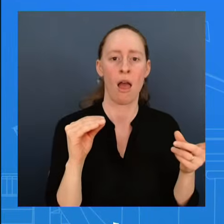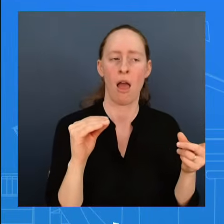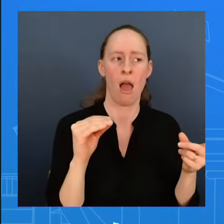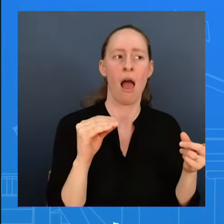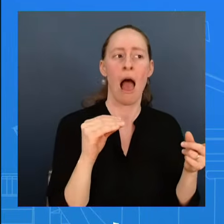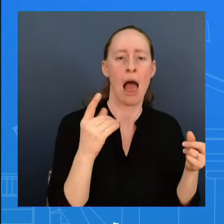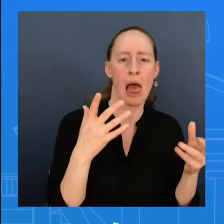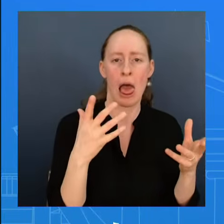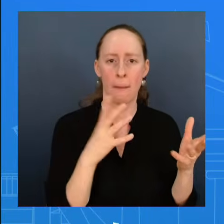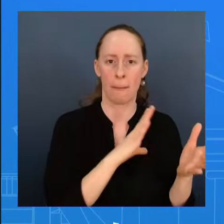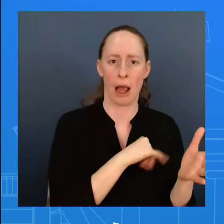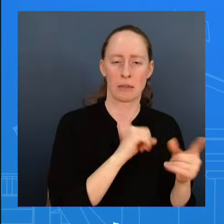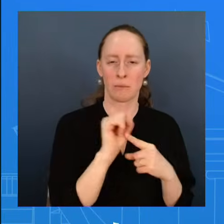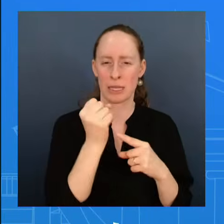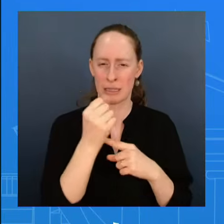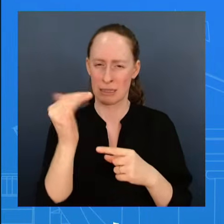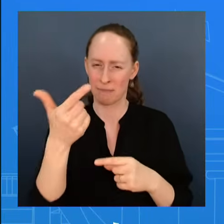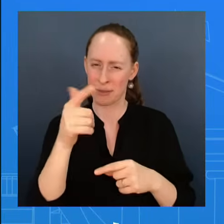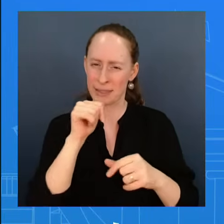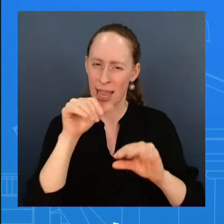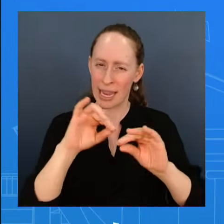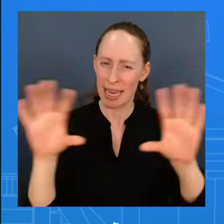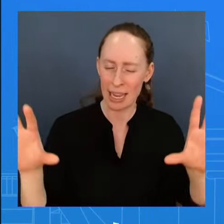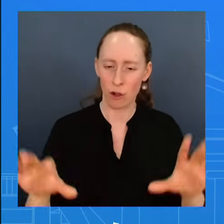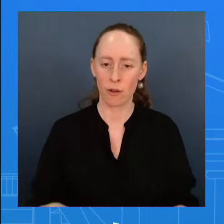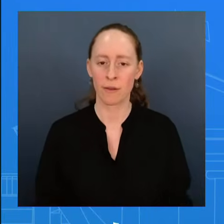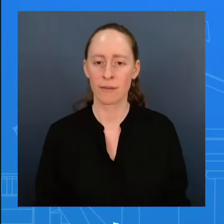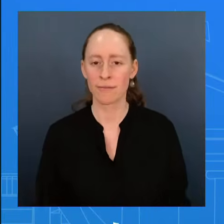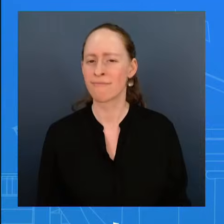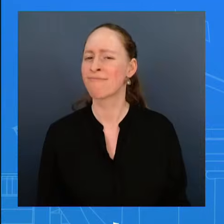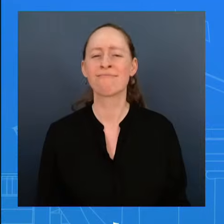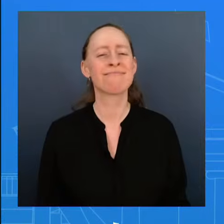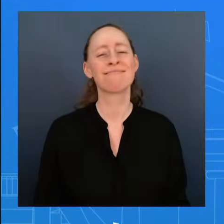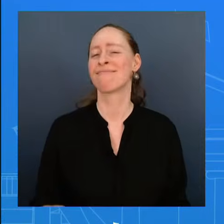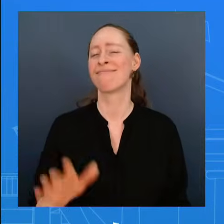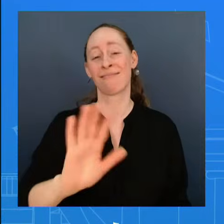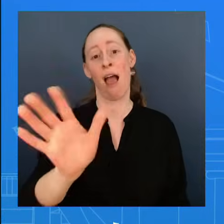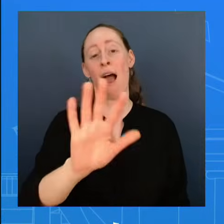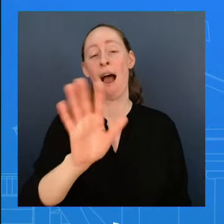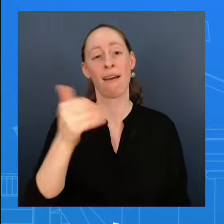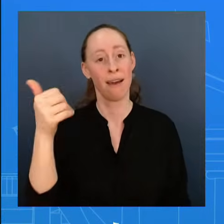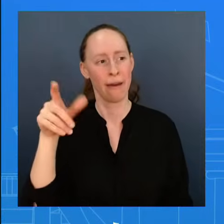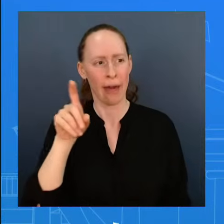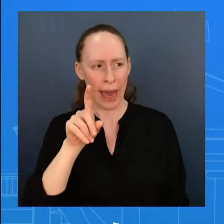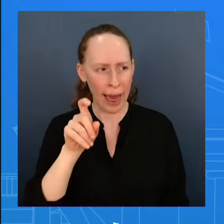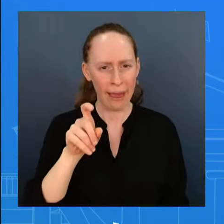no, he's not doing a both-sides scenario here. When you think about Charlottesville, you think about the --